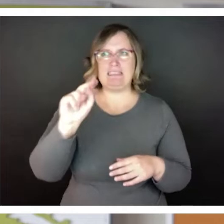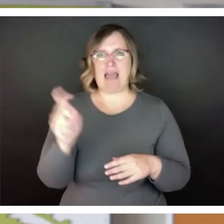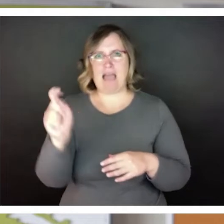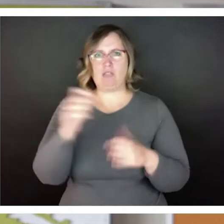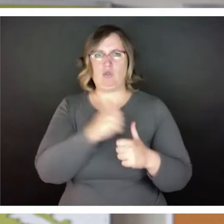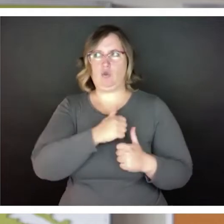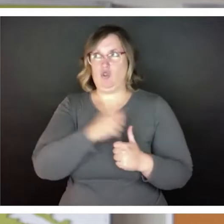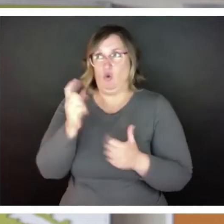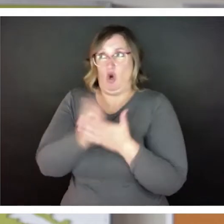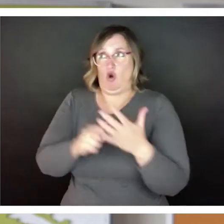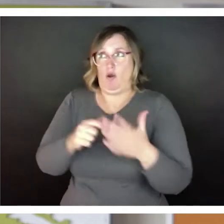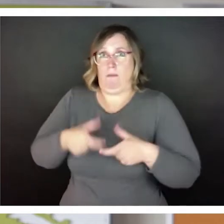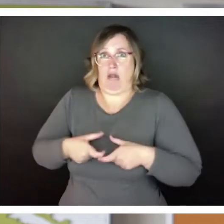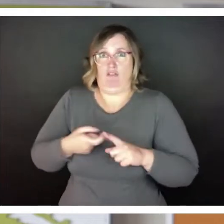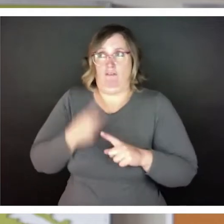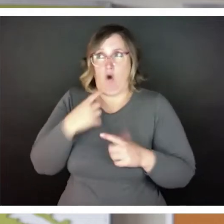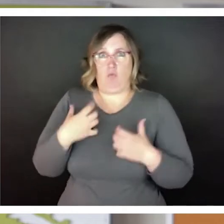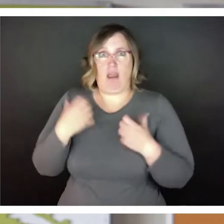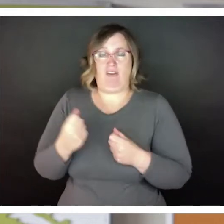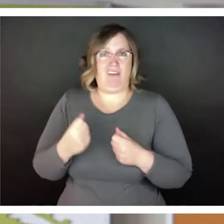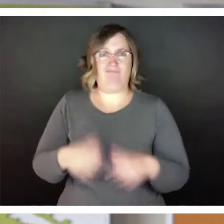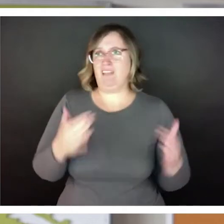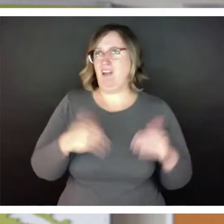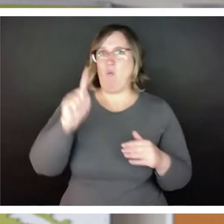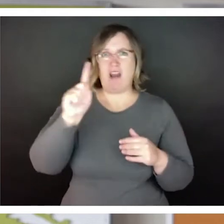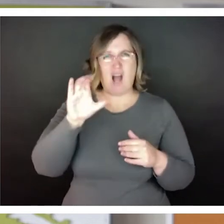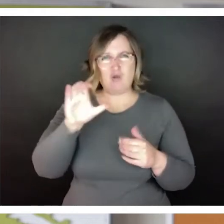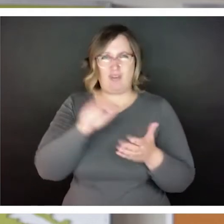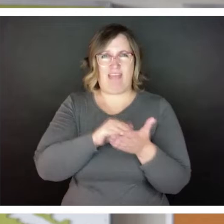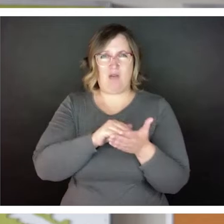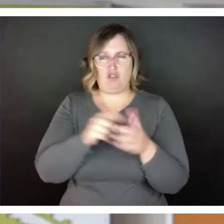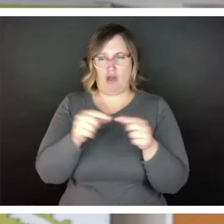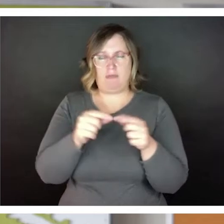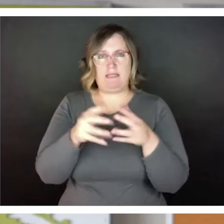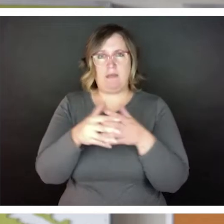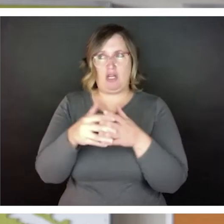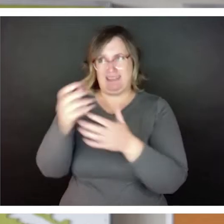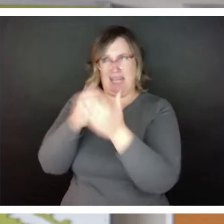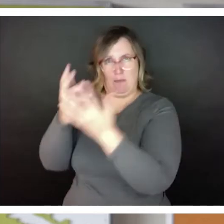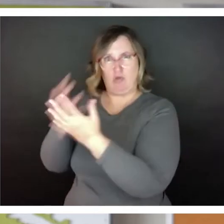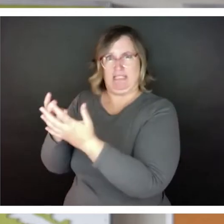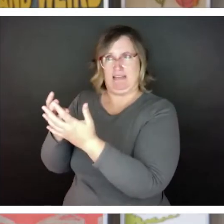Over 100,000 Japanese Americans, wrongfully imprisoned, struggled to rebuild their lives.